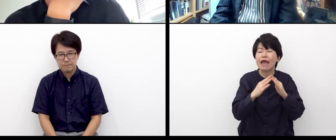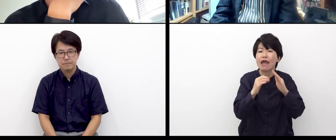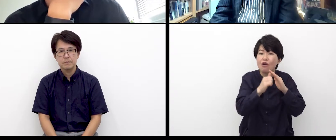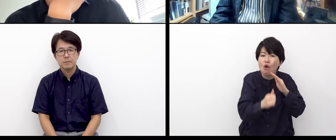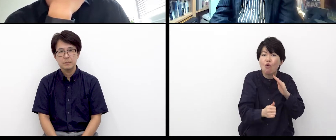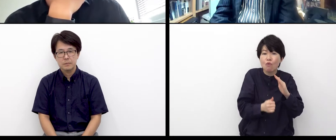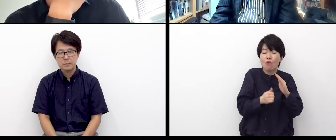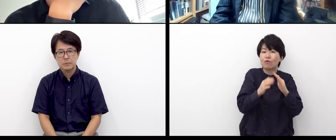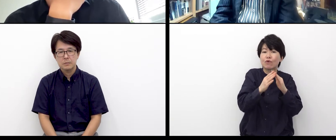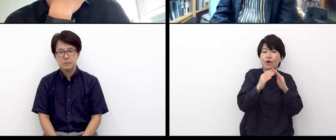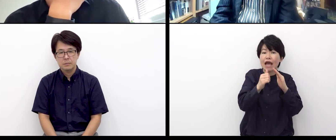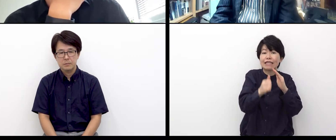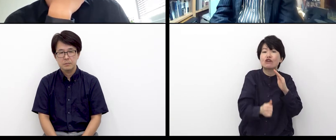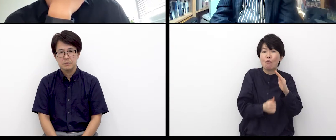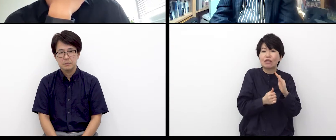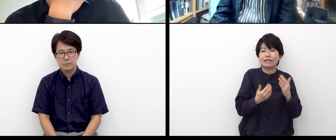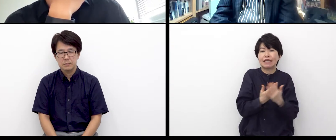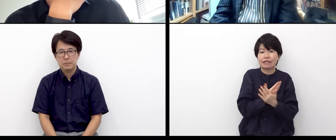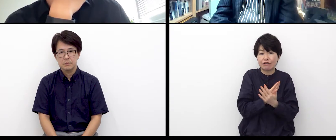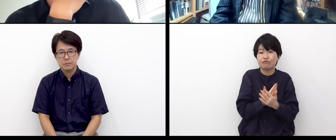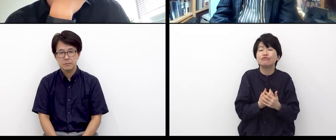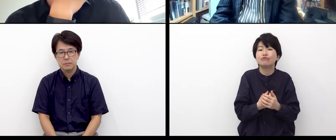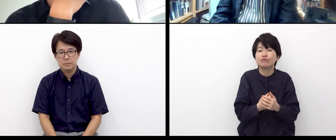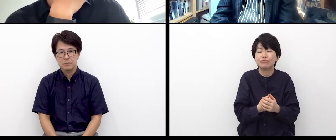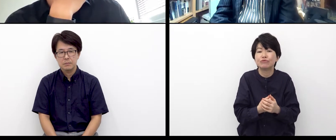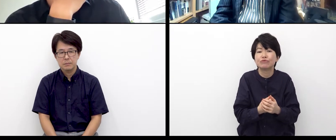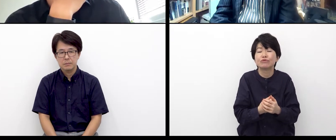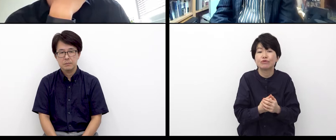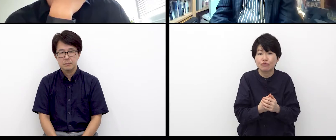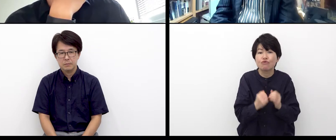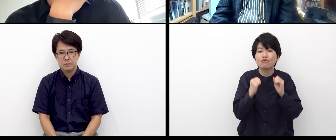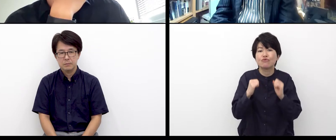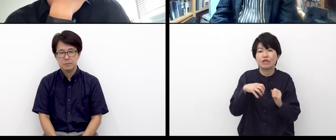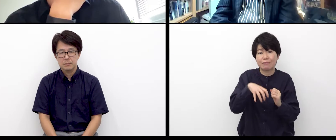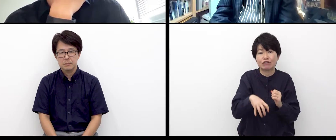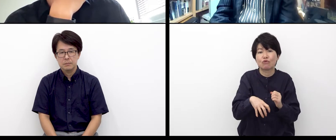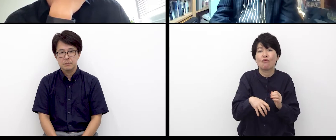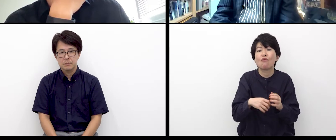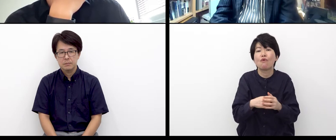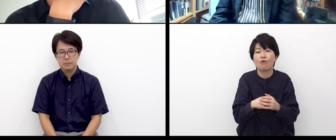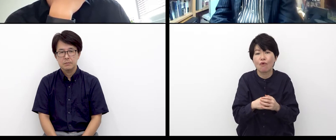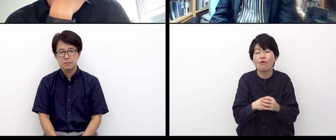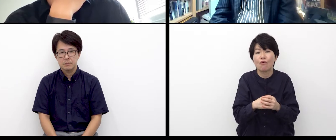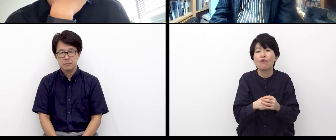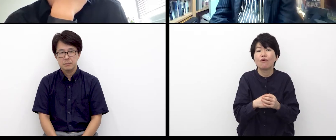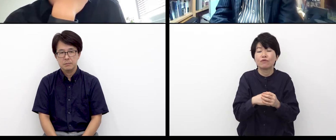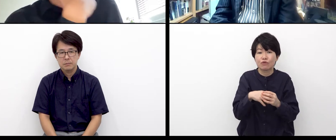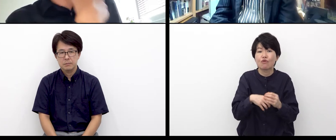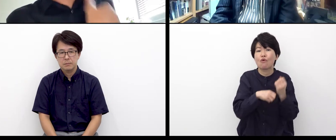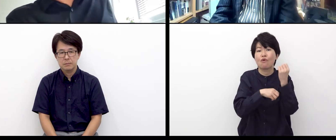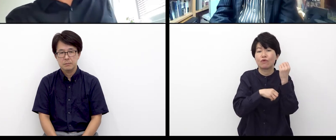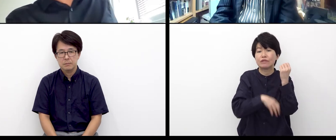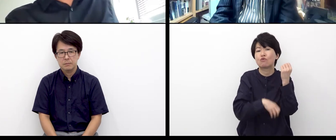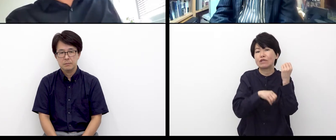In terms of a place to stay for people excluded from society, we have to say that this situation is apparently caused by society.